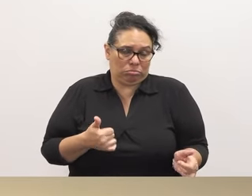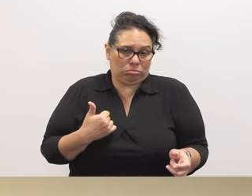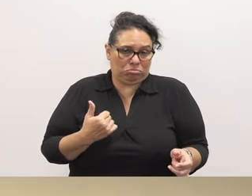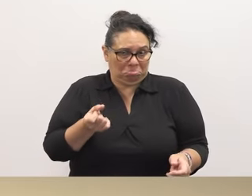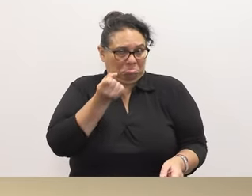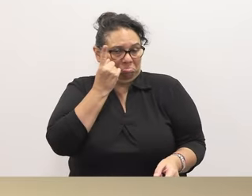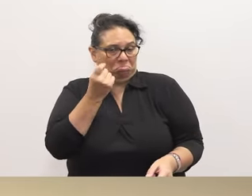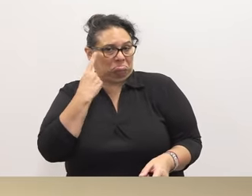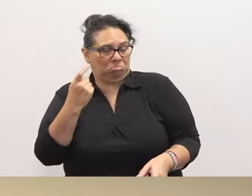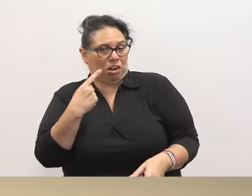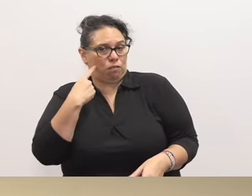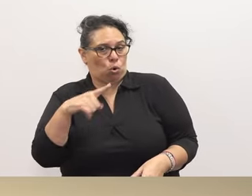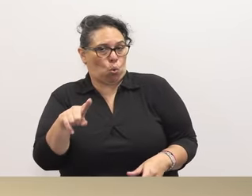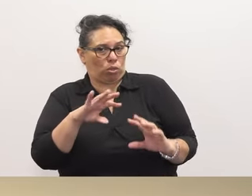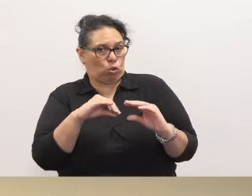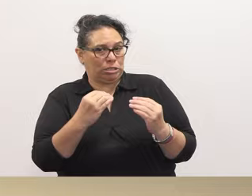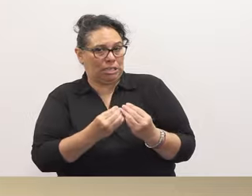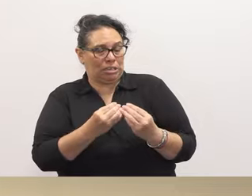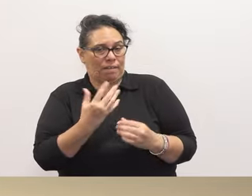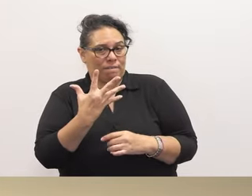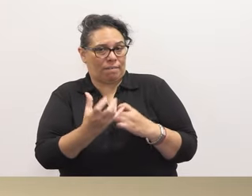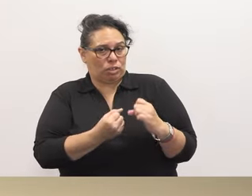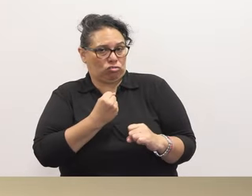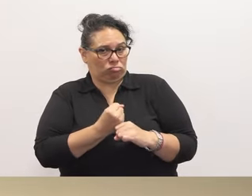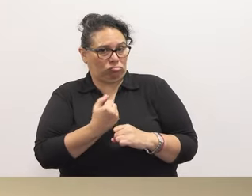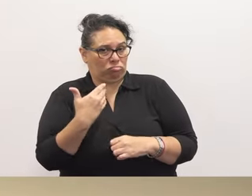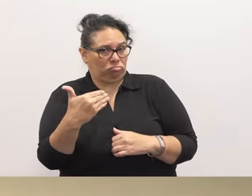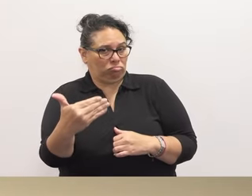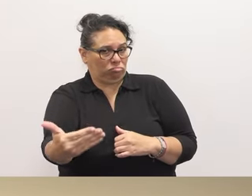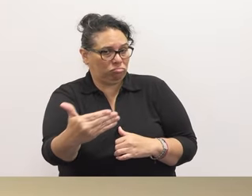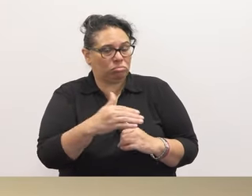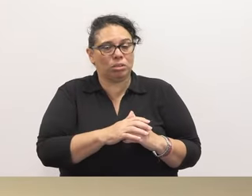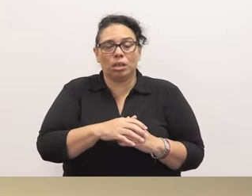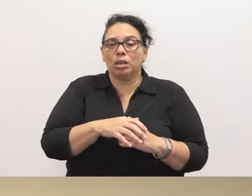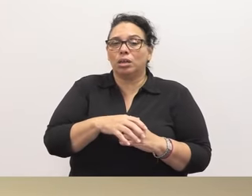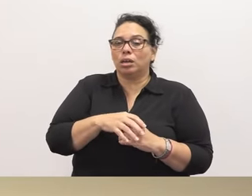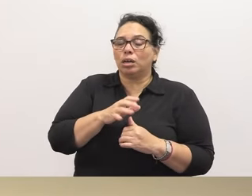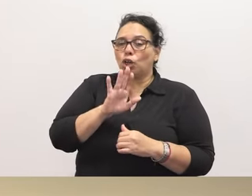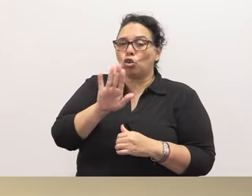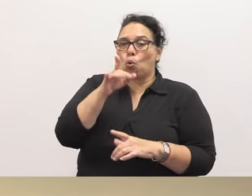for your organization for the next five years. And when you adopt your goals and your guardrails,